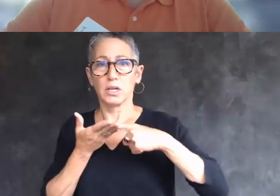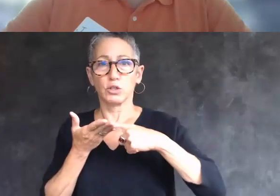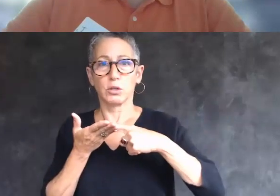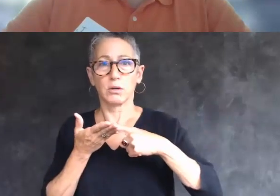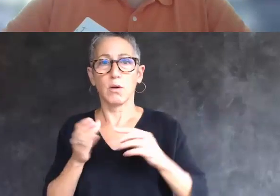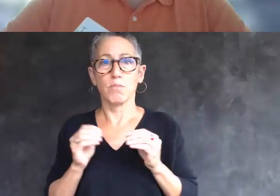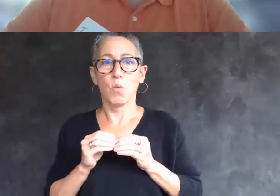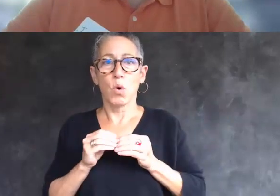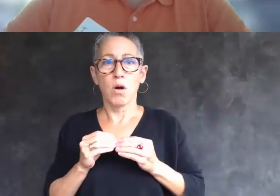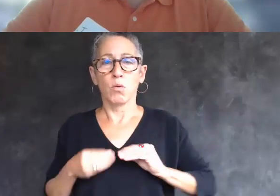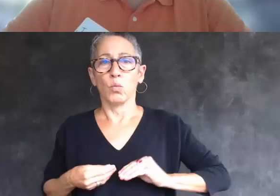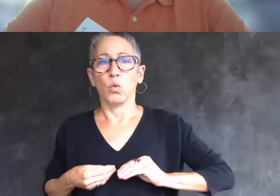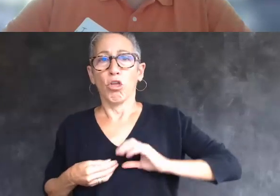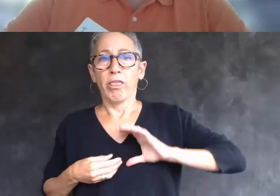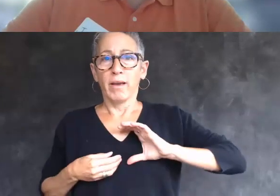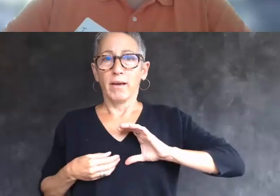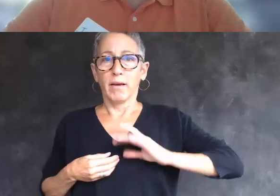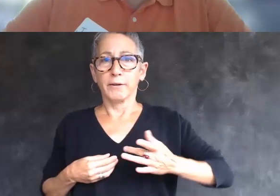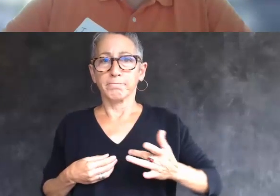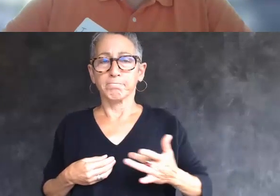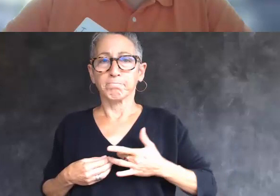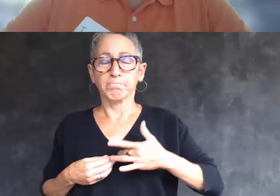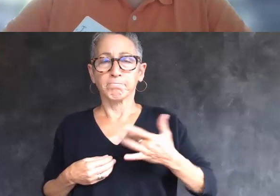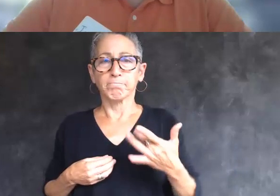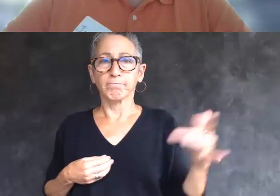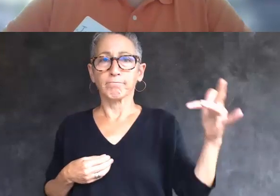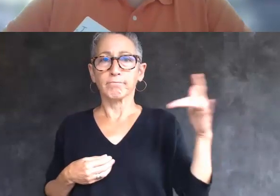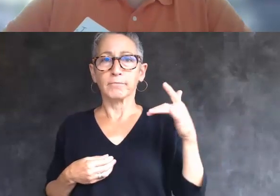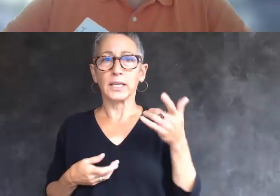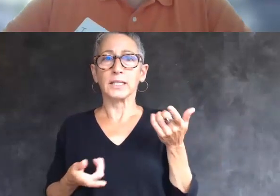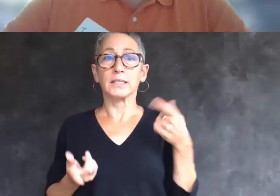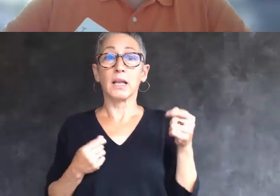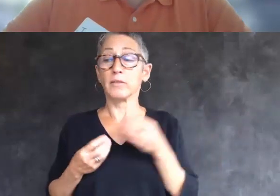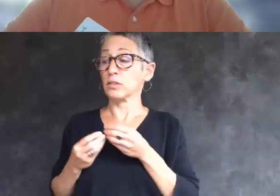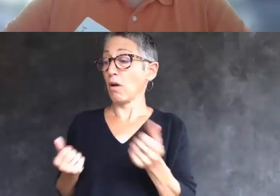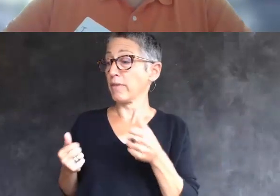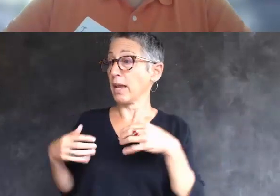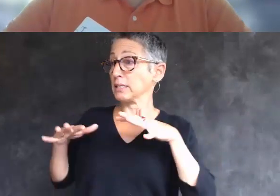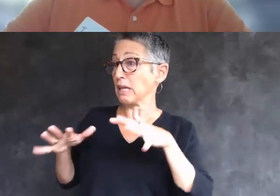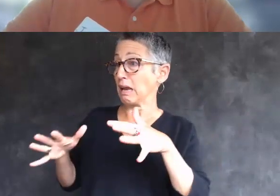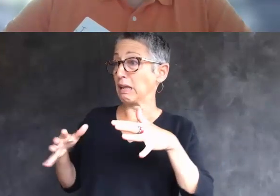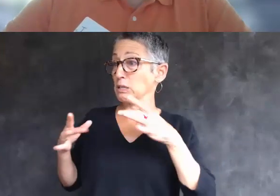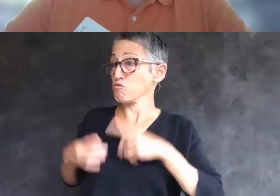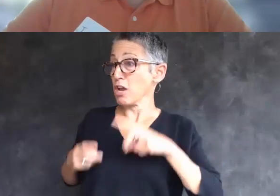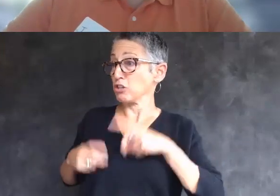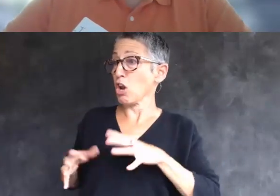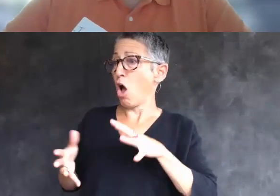cultural, it's different than just solving like anxiety or depression. It’s different than just maintaining and functioning something